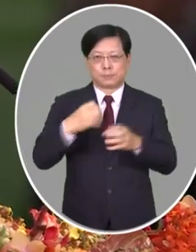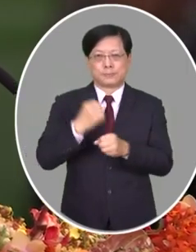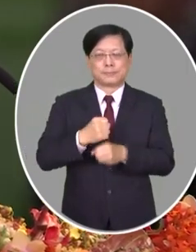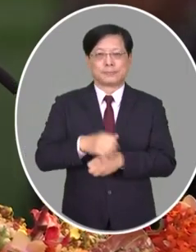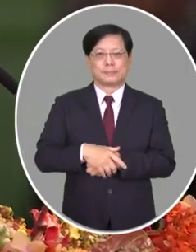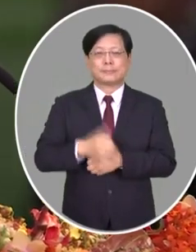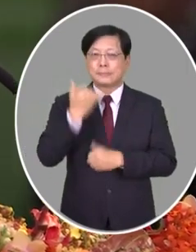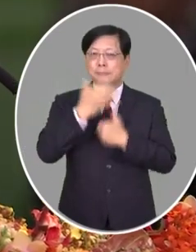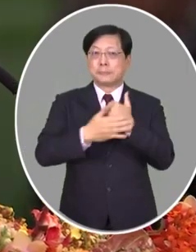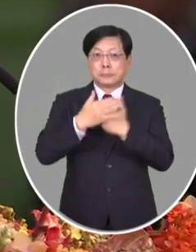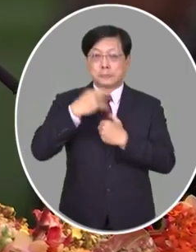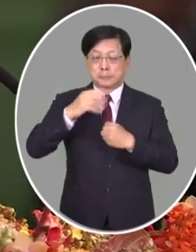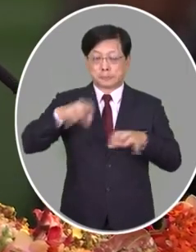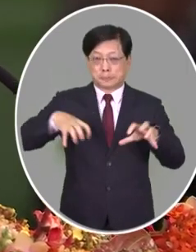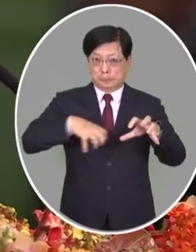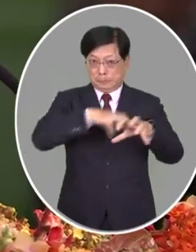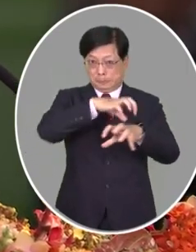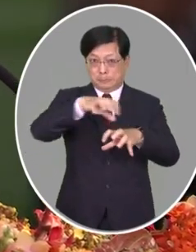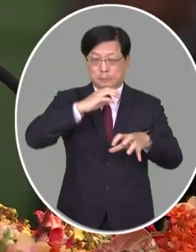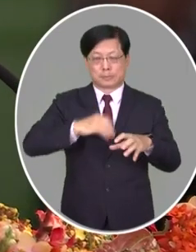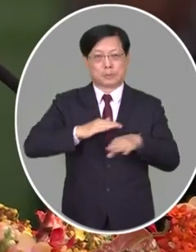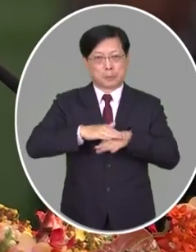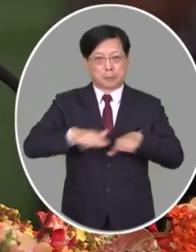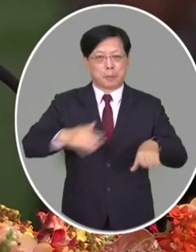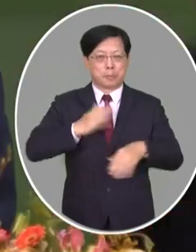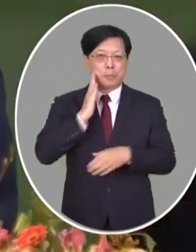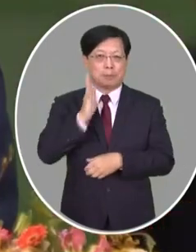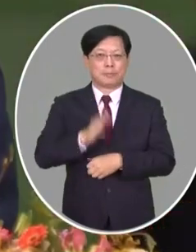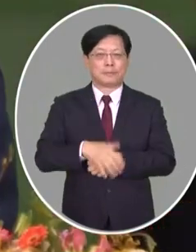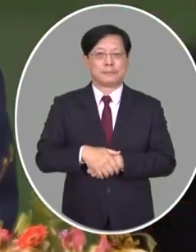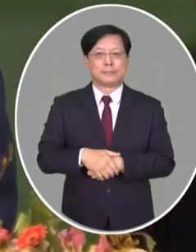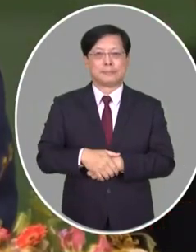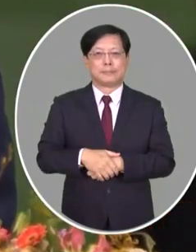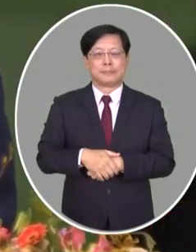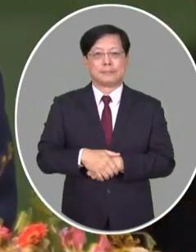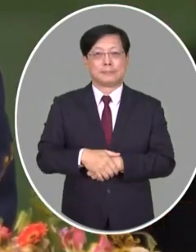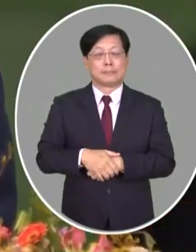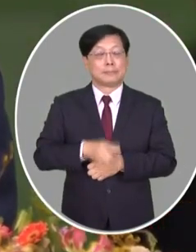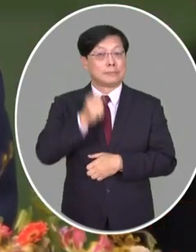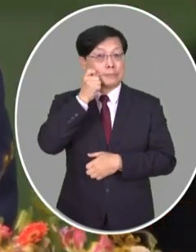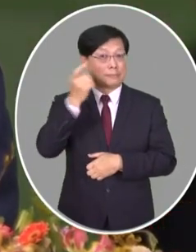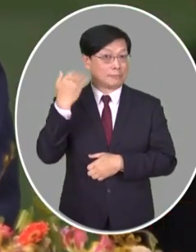to maintain regional peace and stability. Just last month,